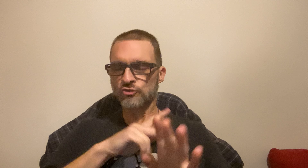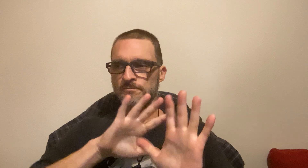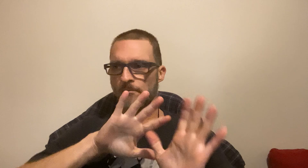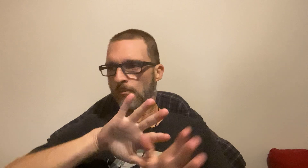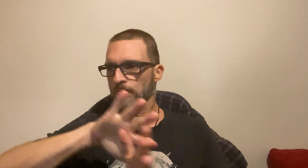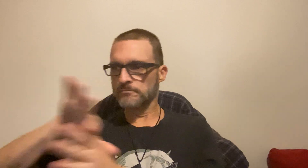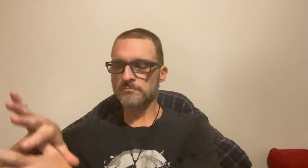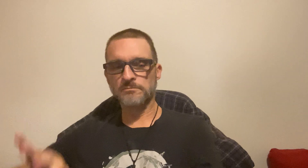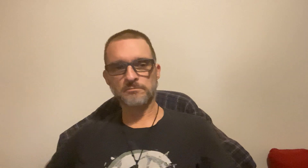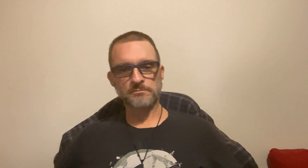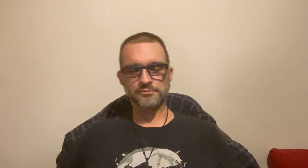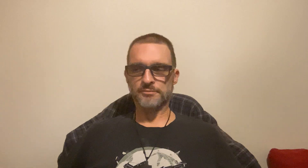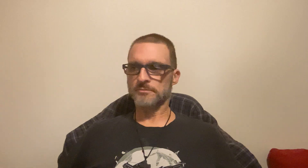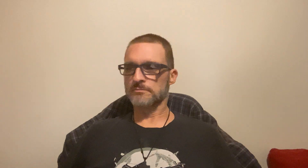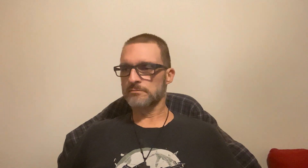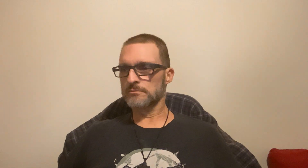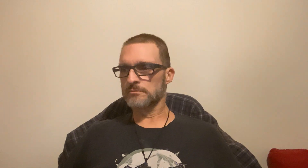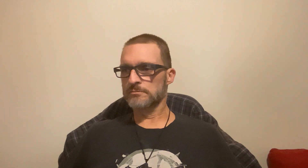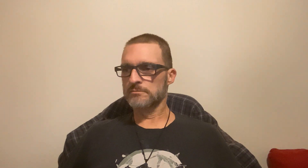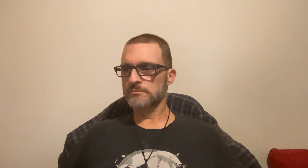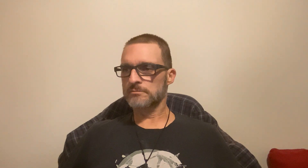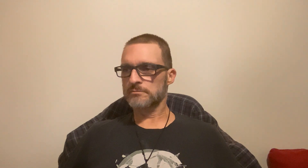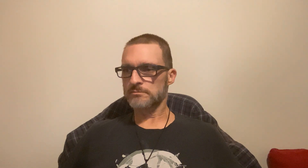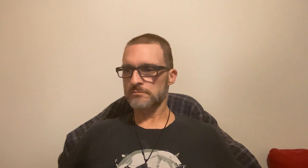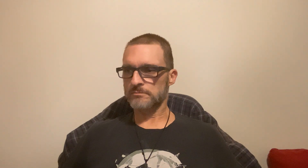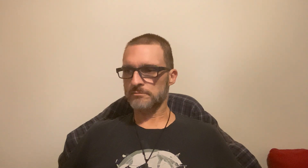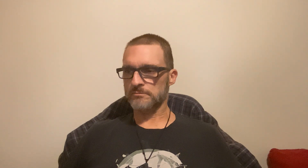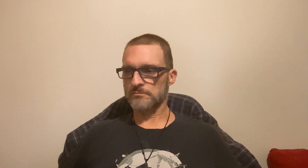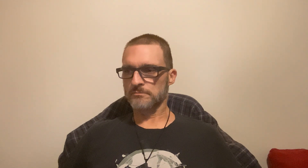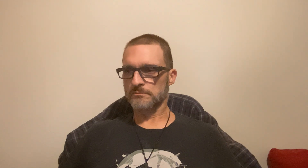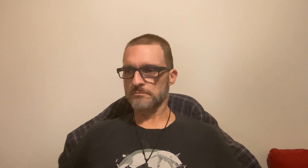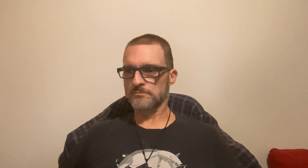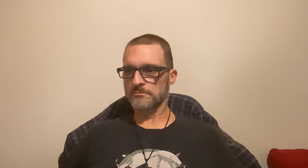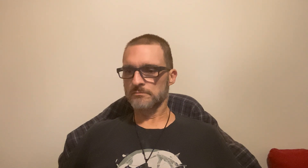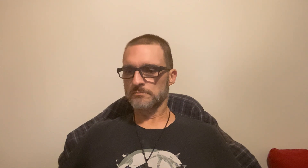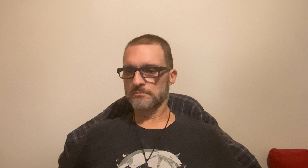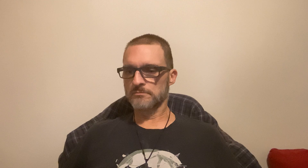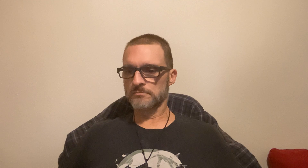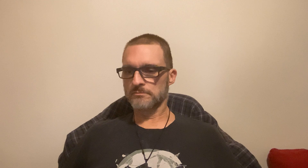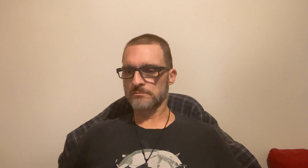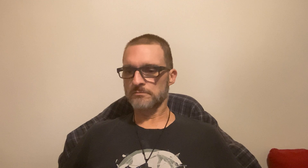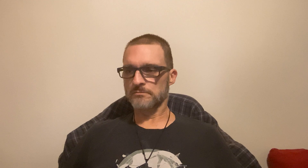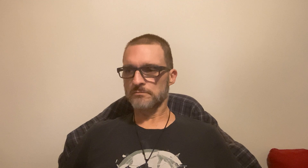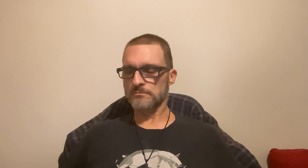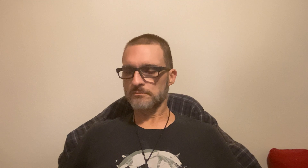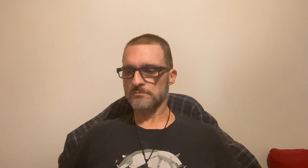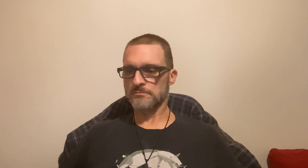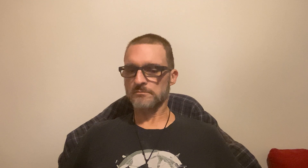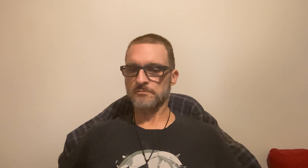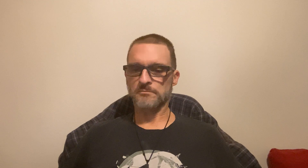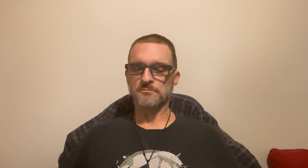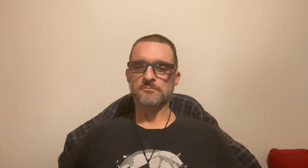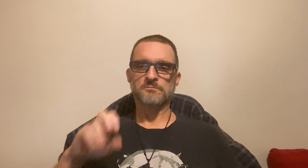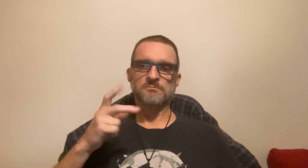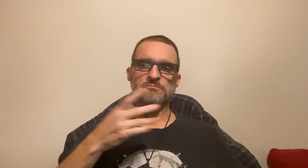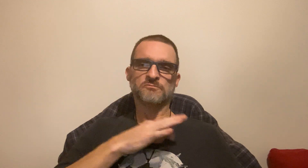I'll focus on that personal issue later. *pfft*